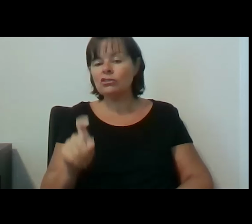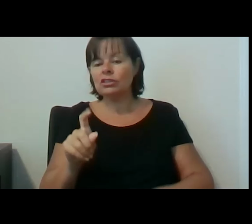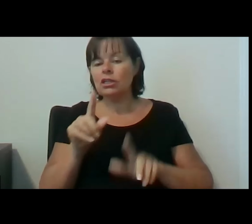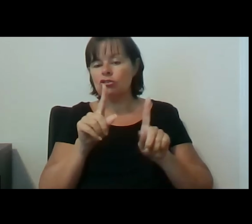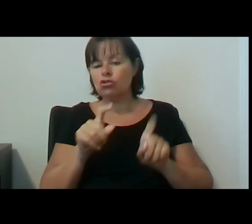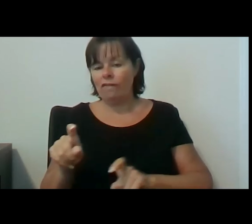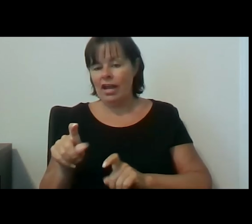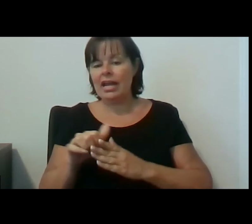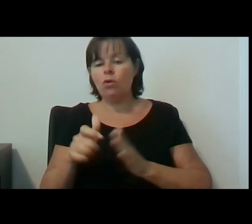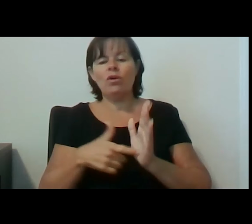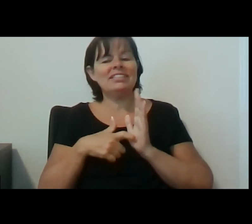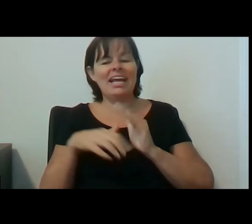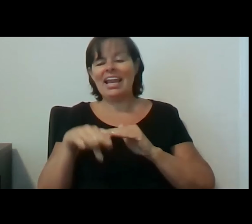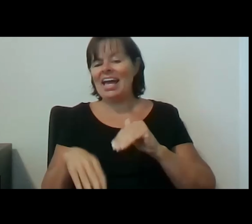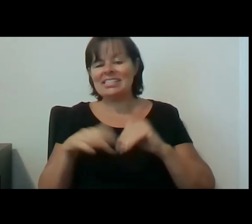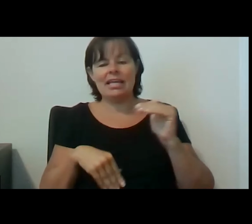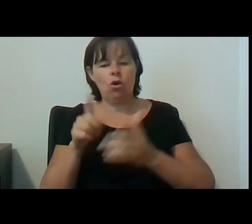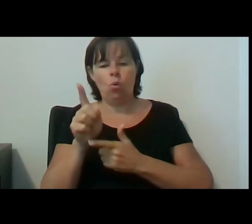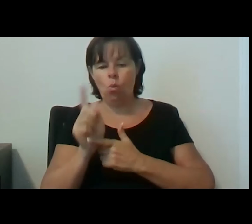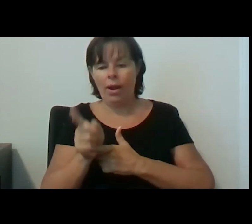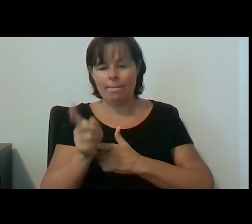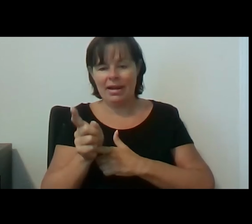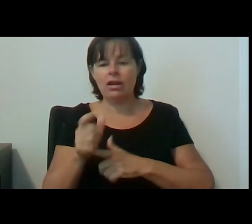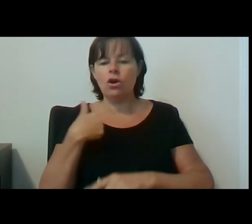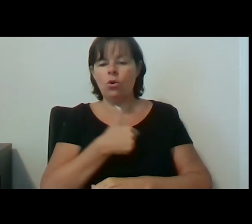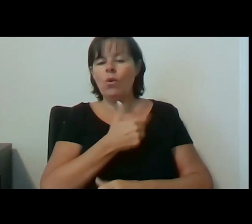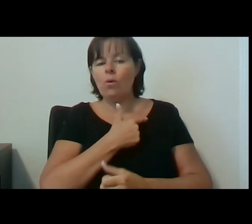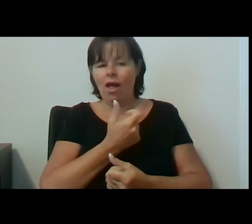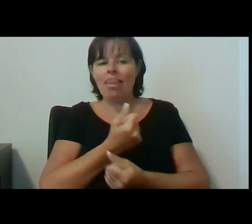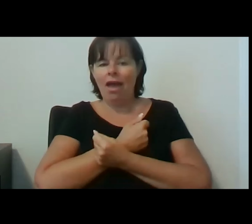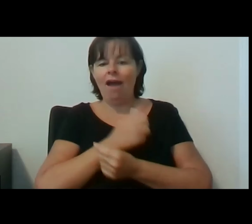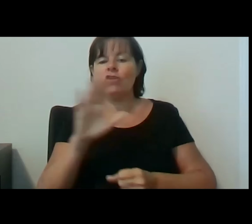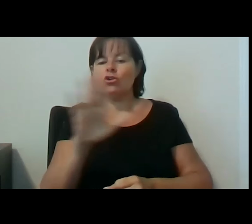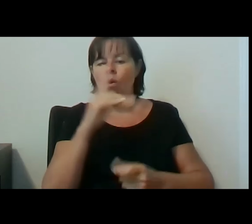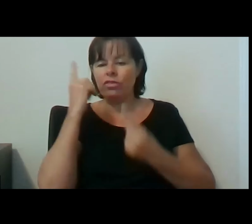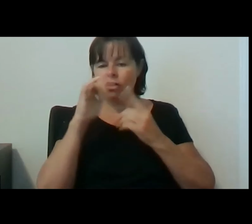it'll take less than a minute and we'd love your thoughts on today's session as well as thoughts